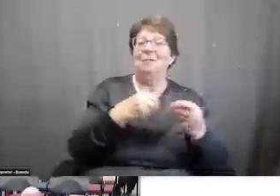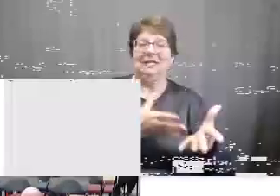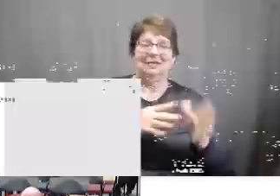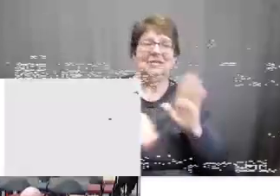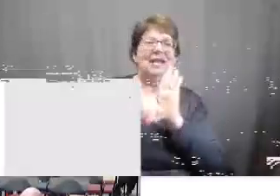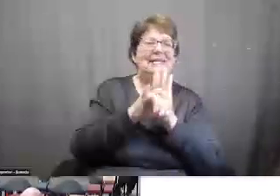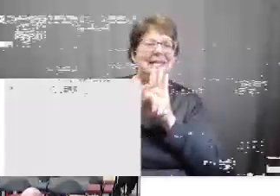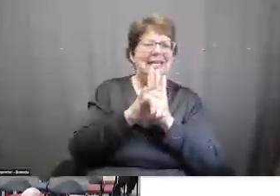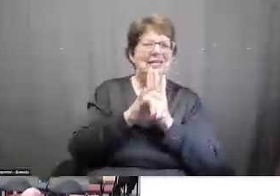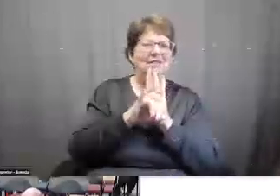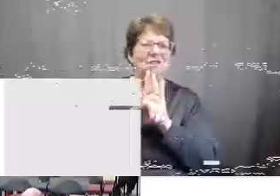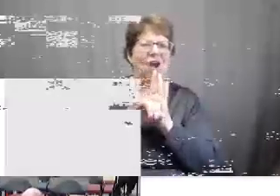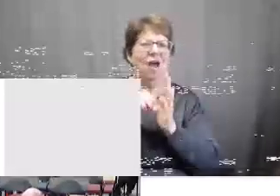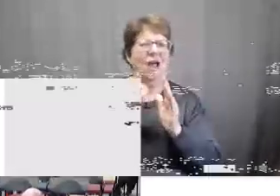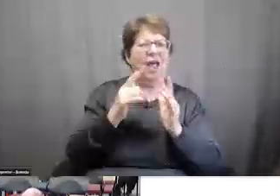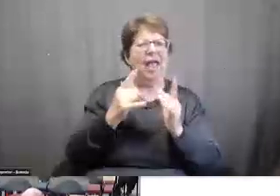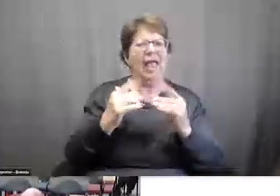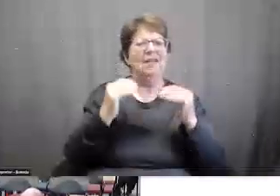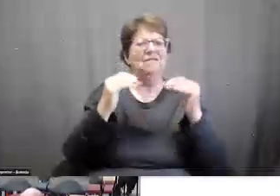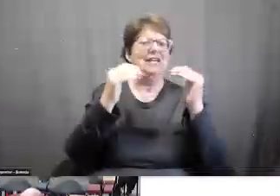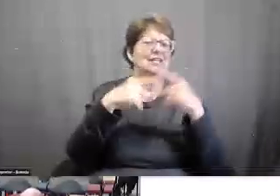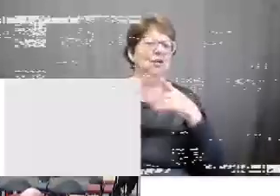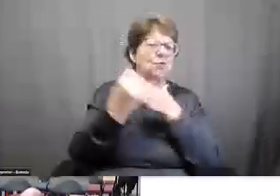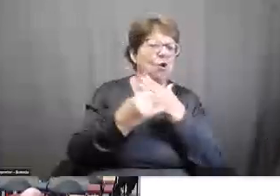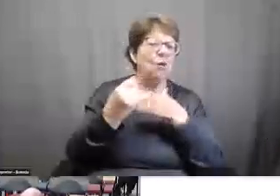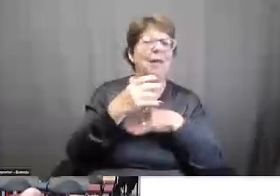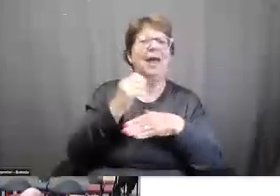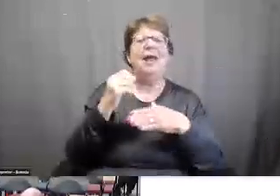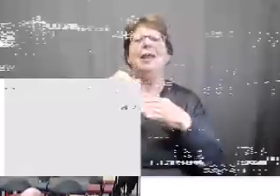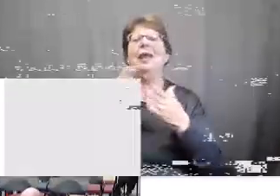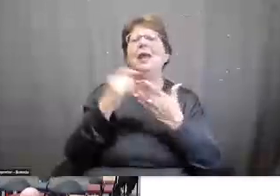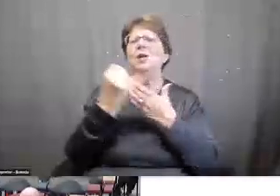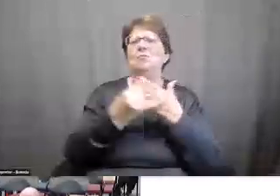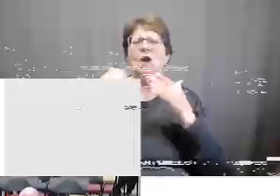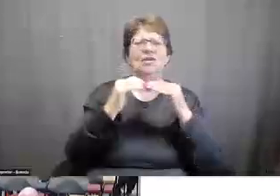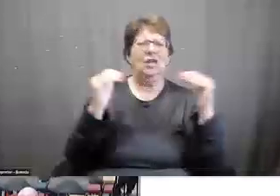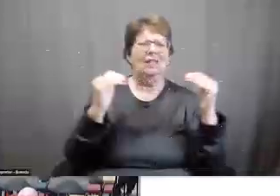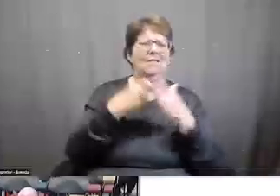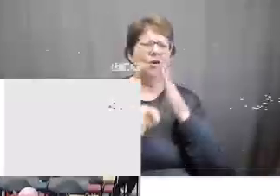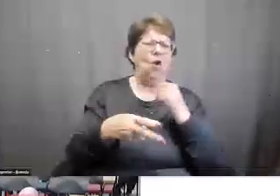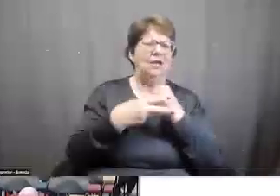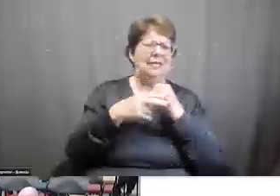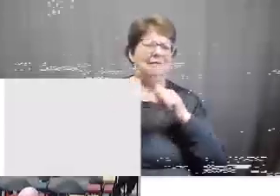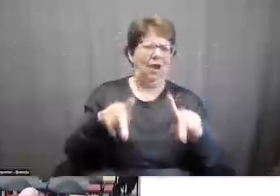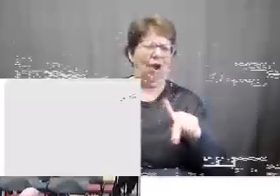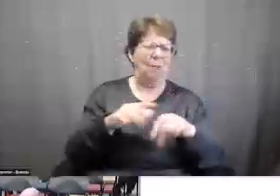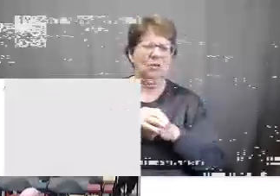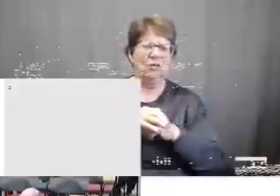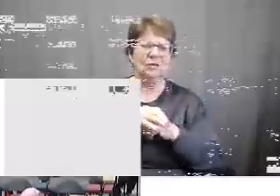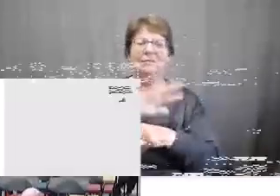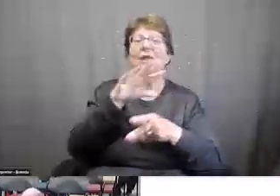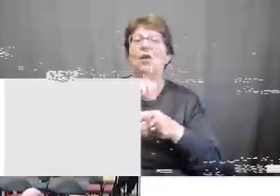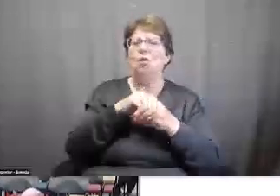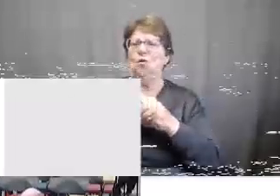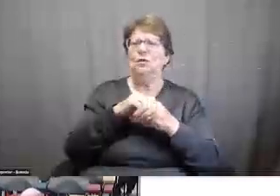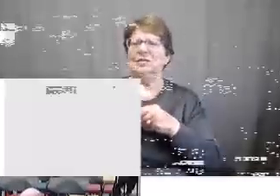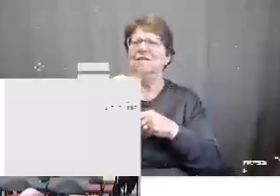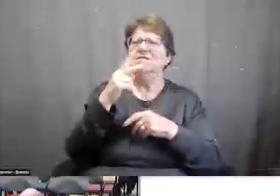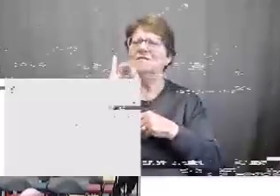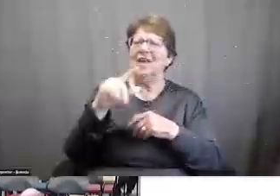Boardroom: And advancing programmatic and project-level cost-saving opportunities, inclusive of phasing and sequencing options.